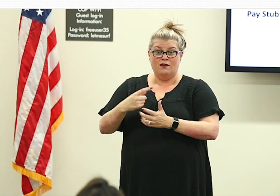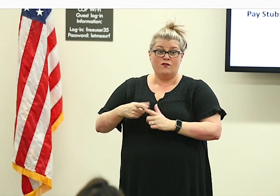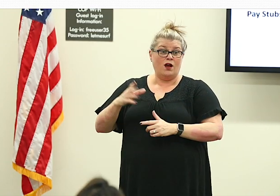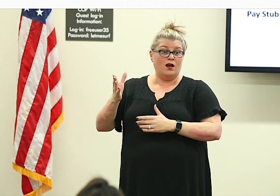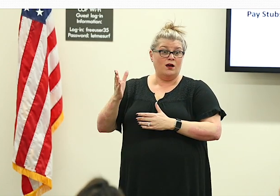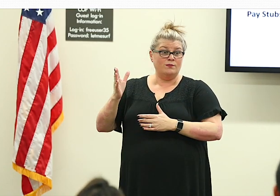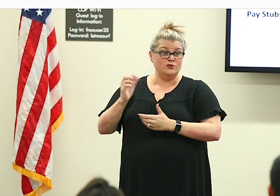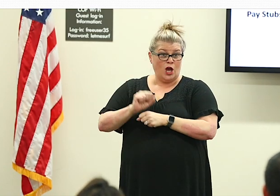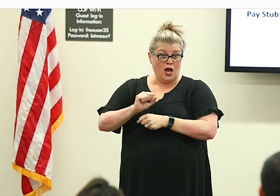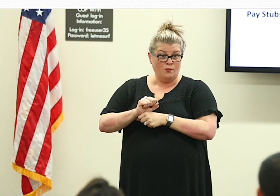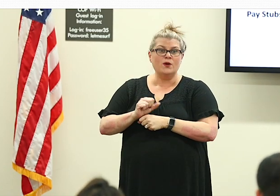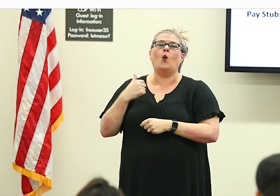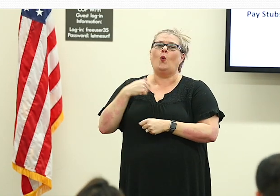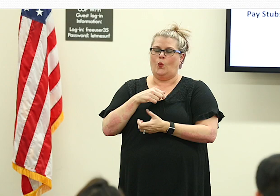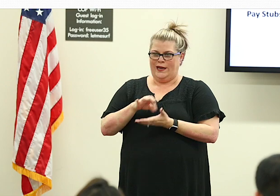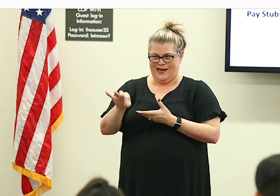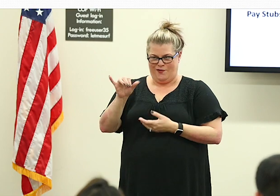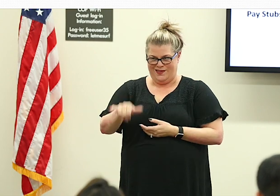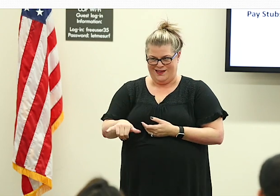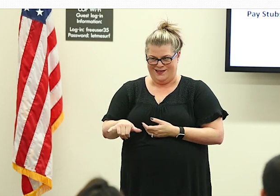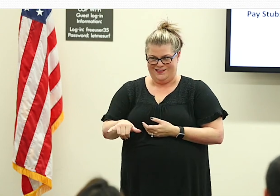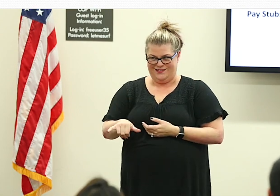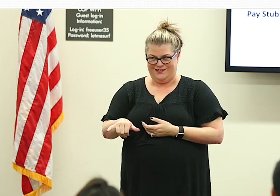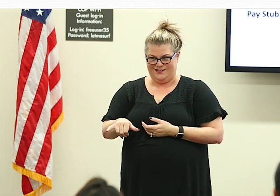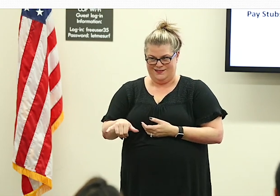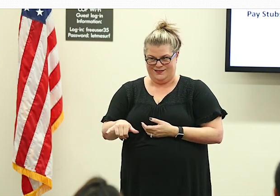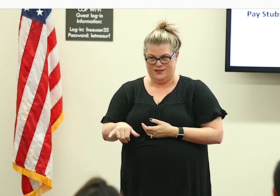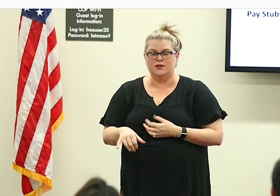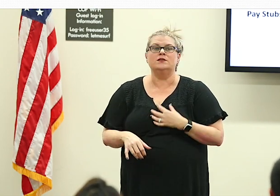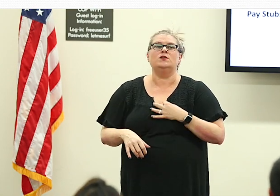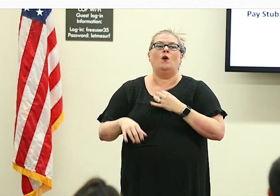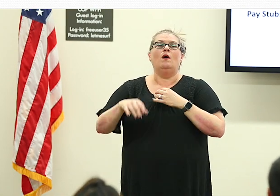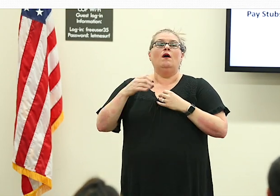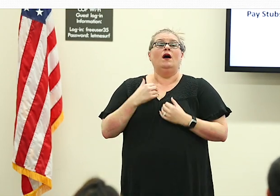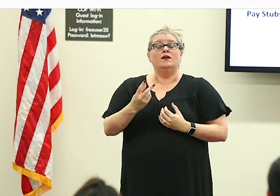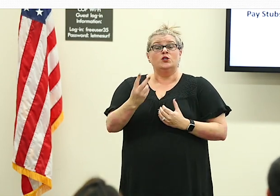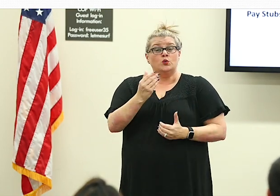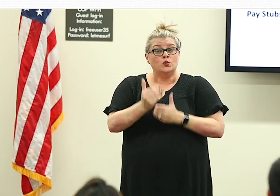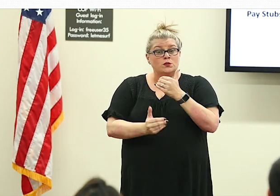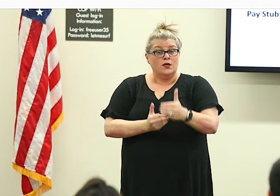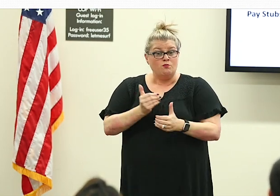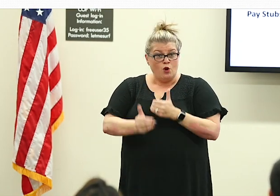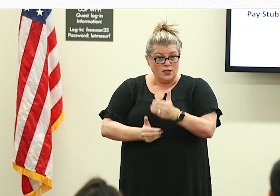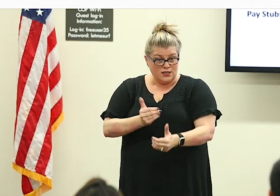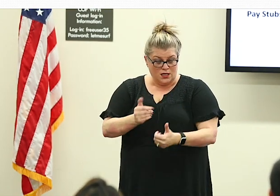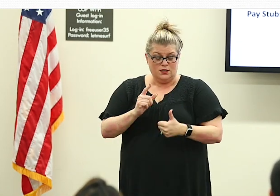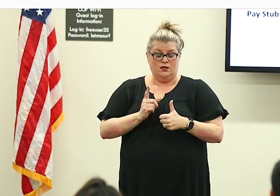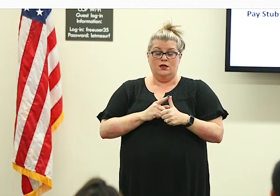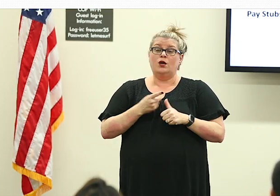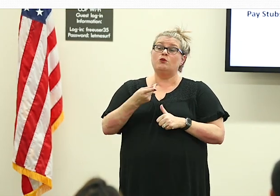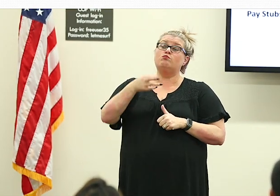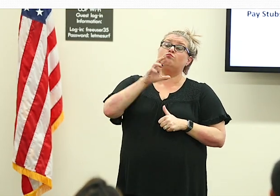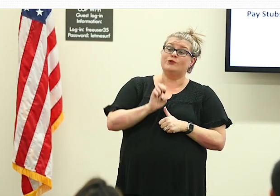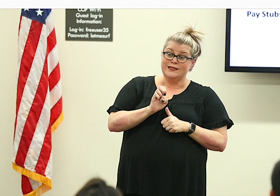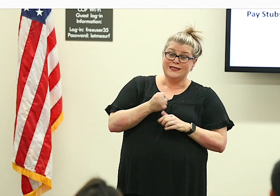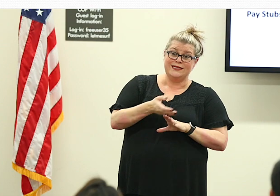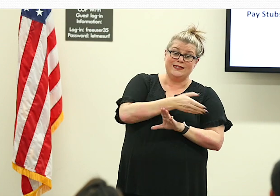Okay. So there's a two-step process for this. One is pre-application, and then a full application.